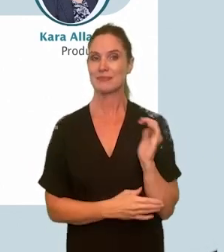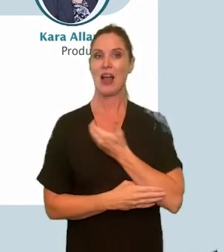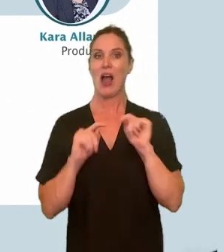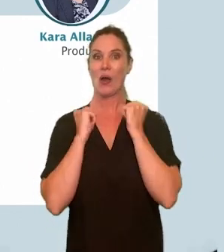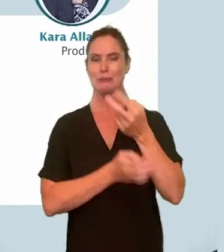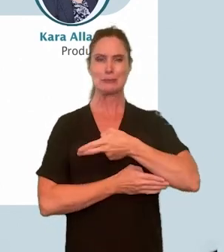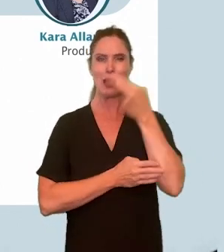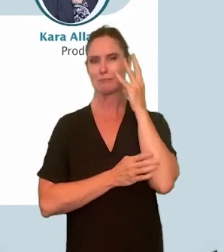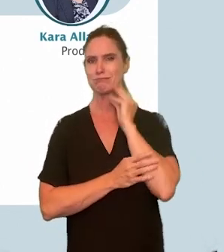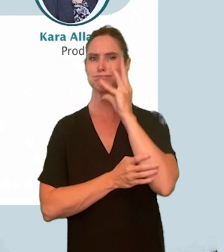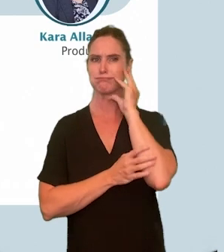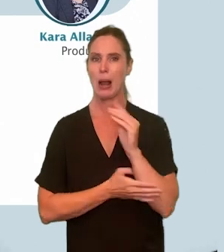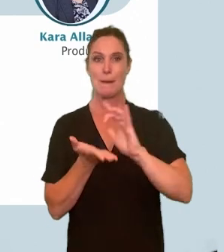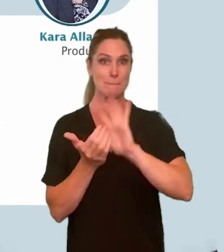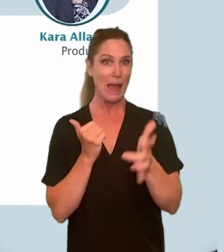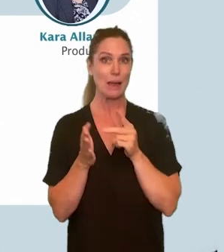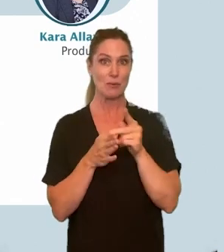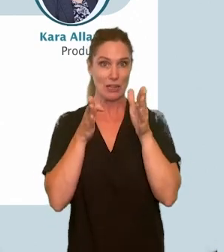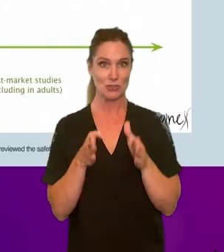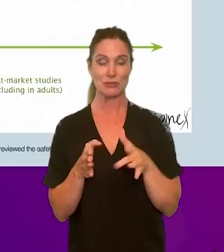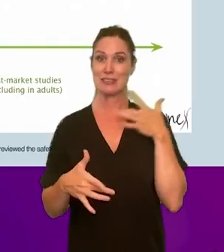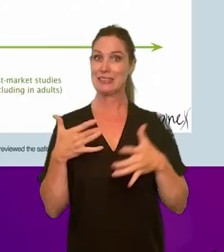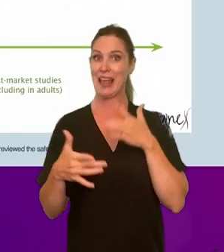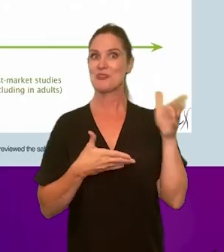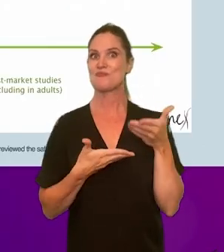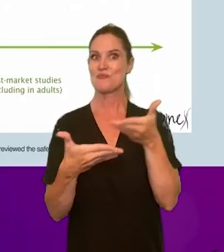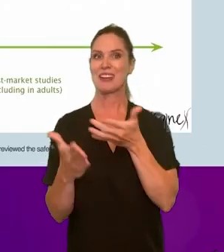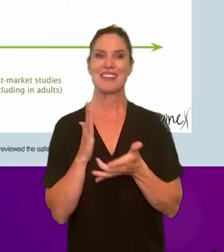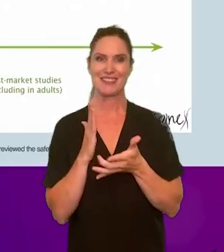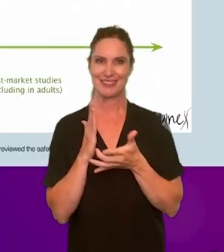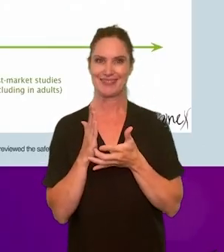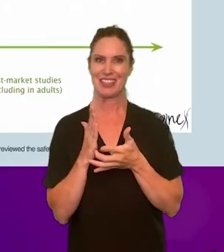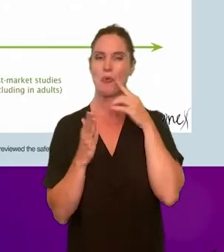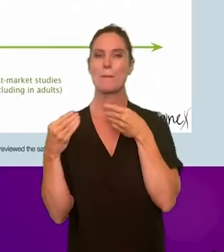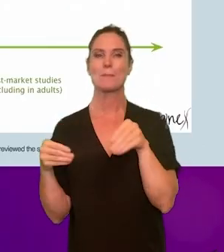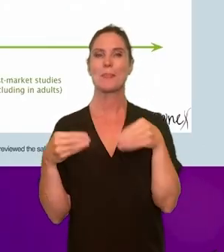is excited to bring these technologies to market. We expect to receive FDA approval for